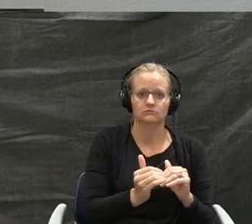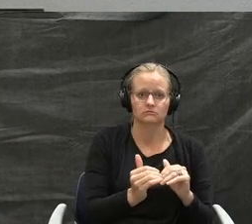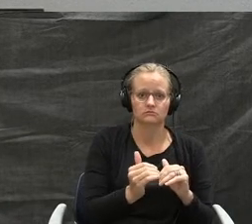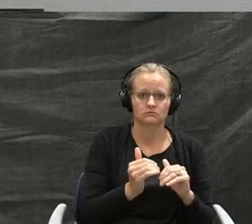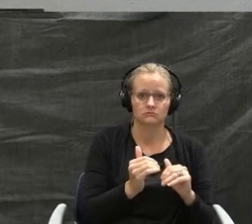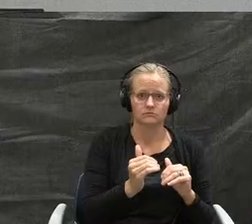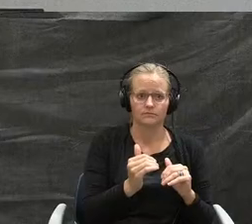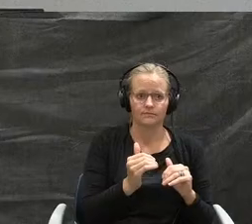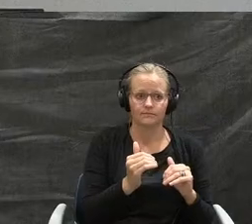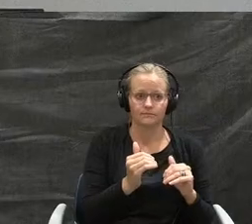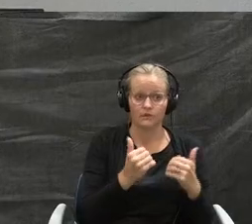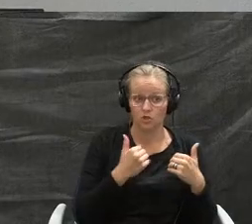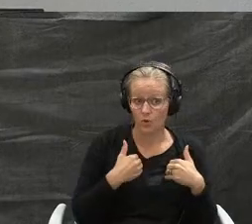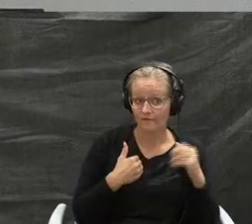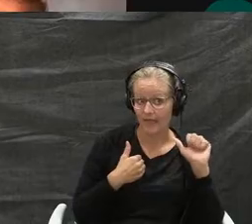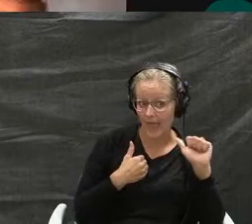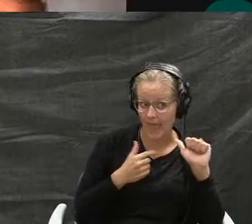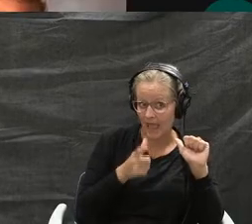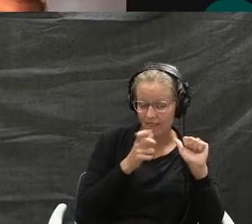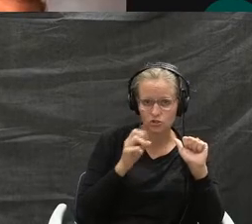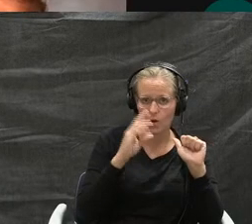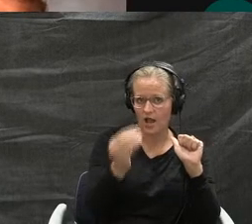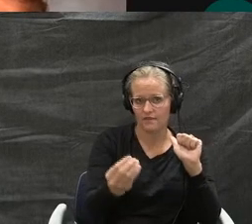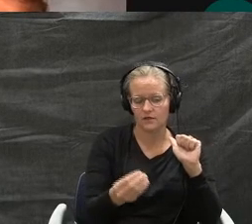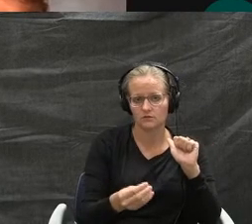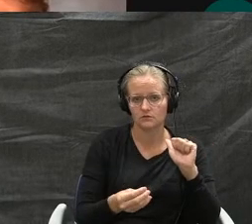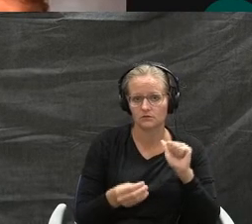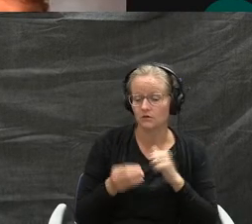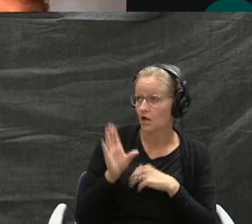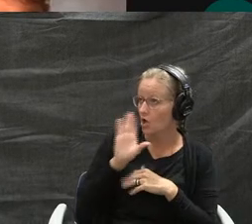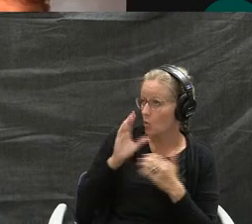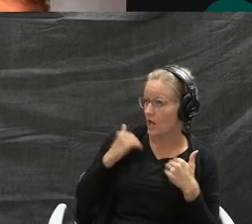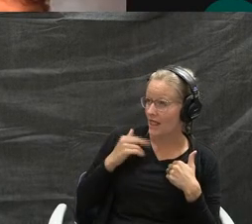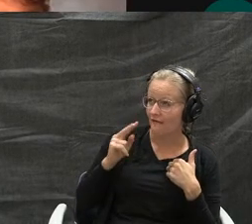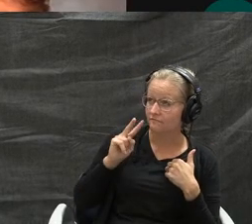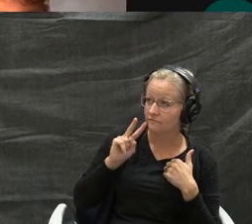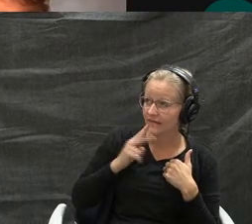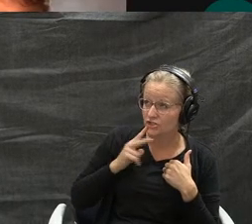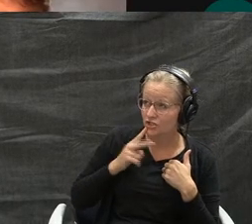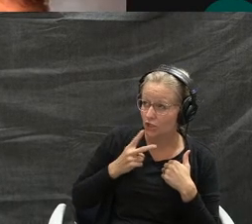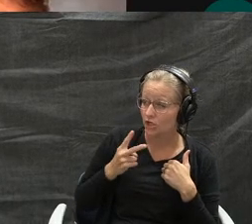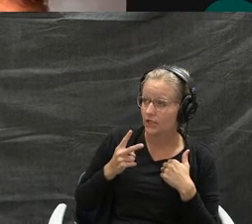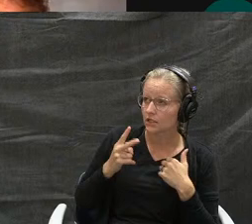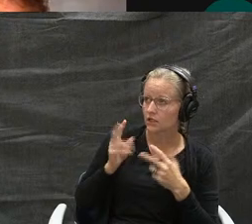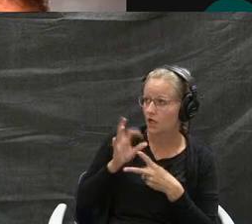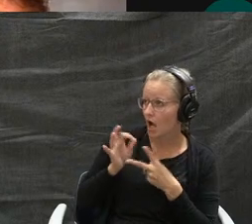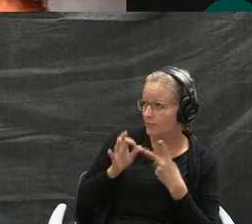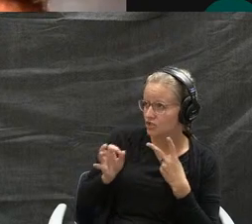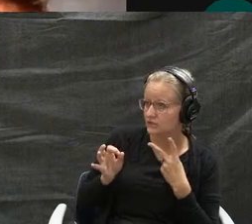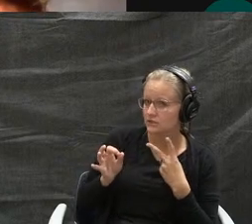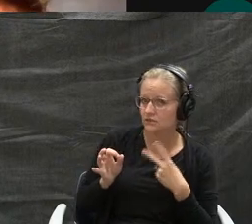anything. Do you know will there be at least vegetarian options for those who need that, sure.